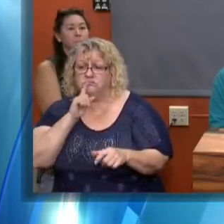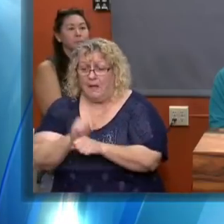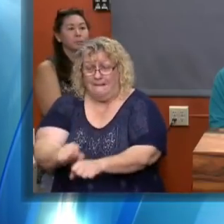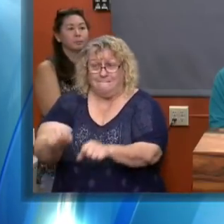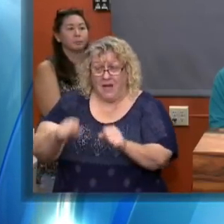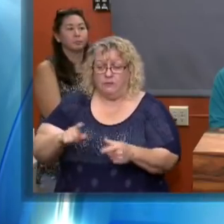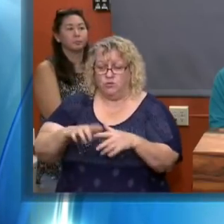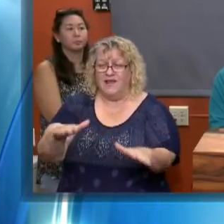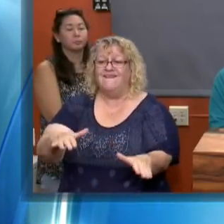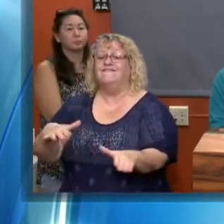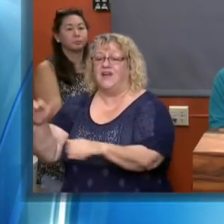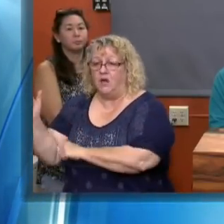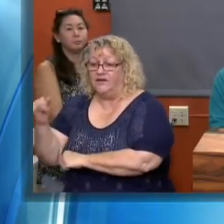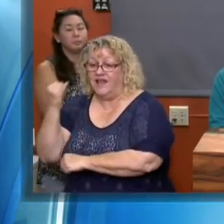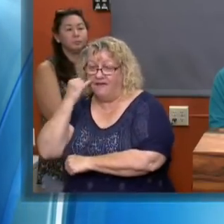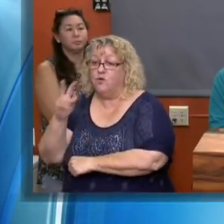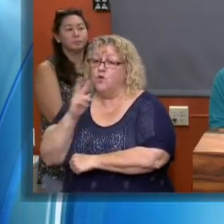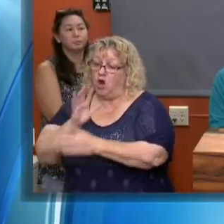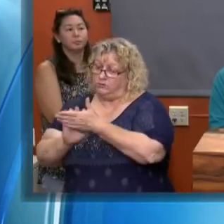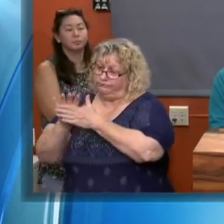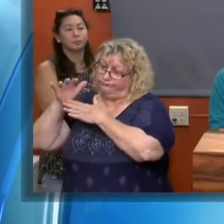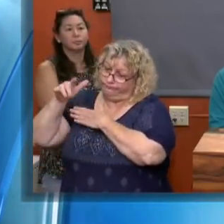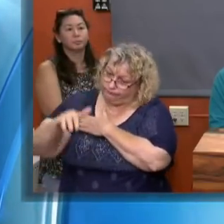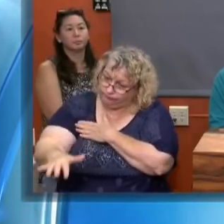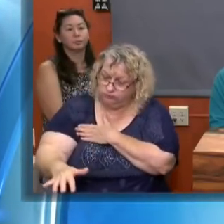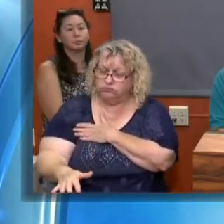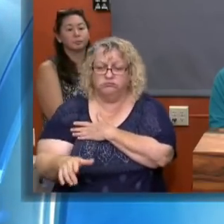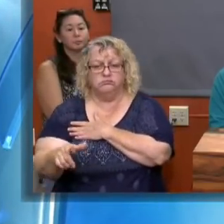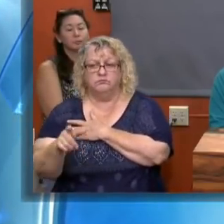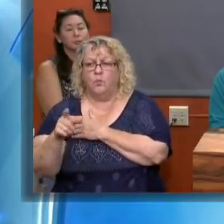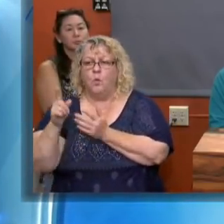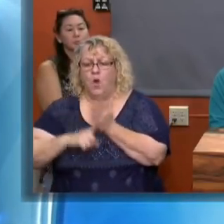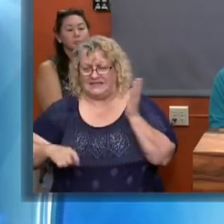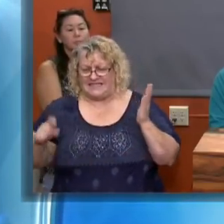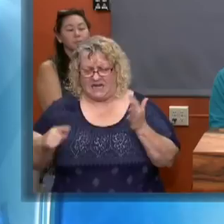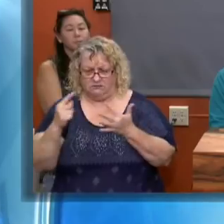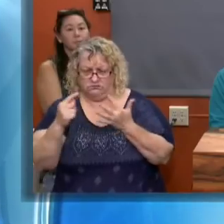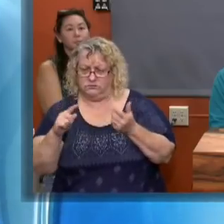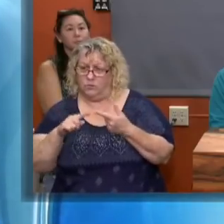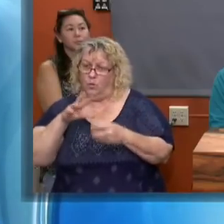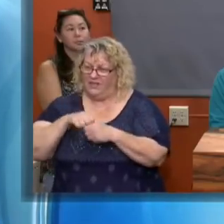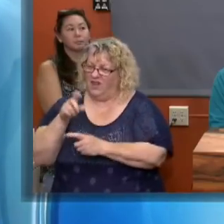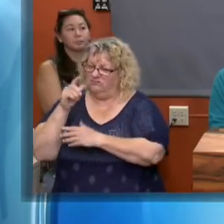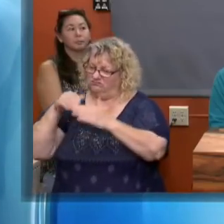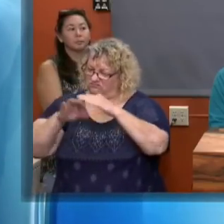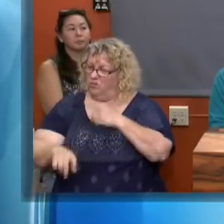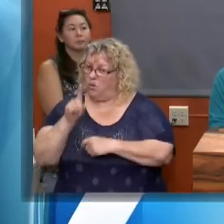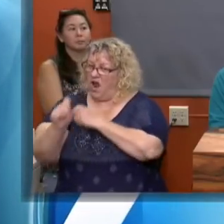AS HOW MUCH OF THE RESIDENCE HAVE BEEN INFORMED AT THAT THIS IS A POSSIBILITY THAT THEY COULD BE EVACUATED, AND